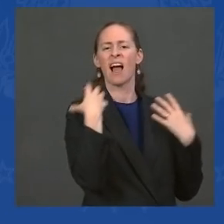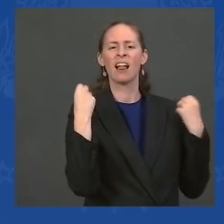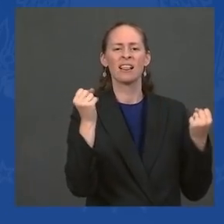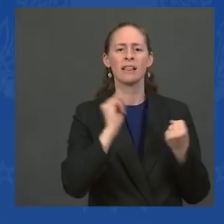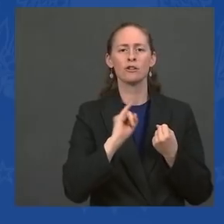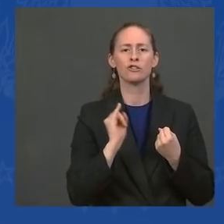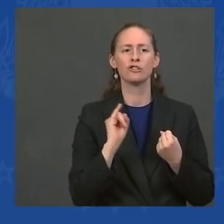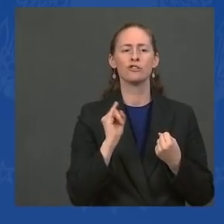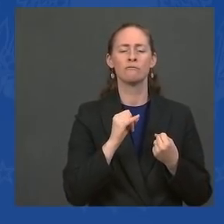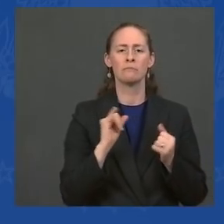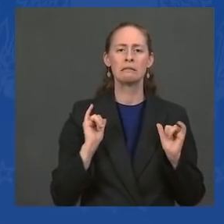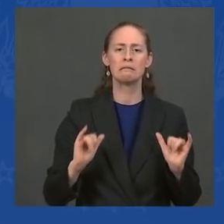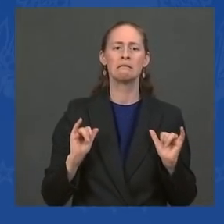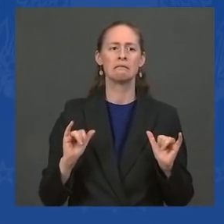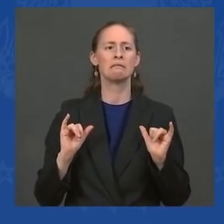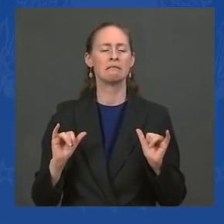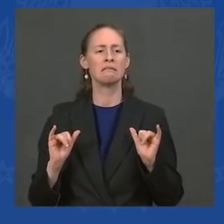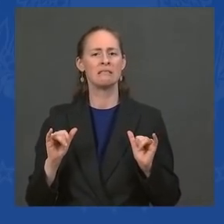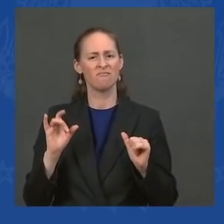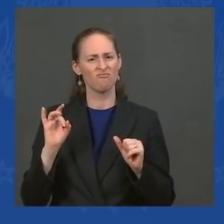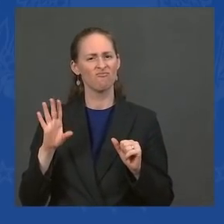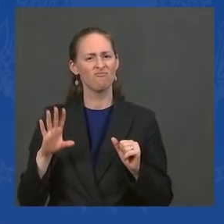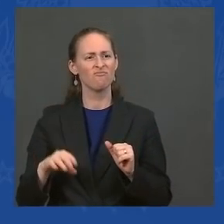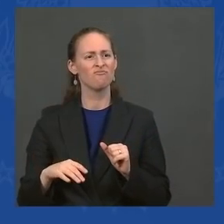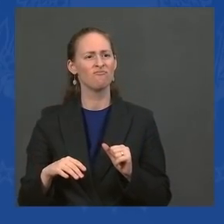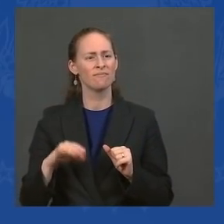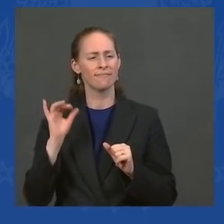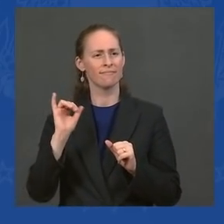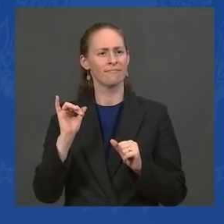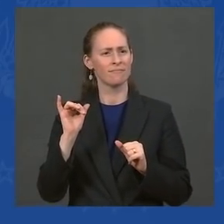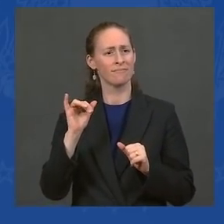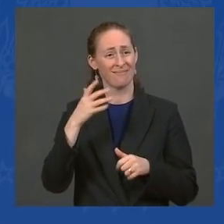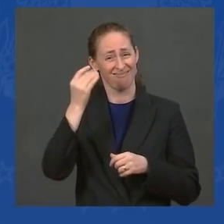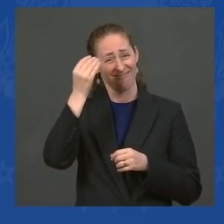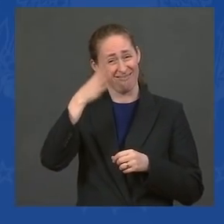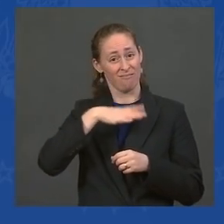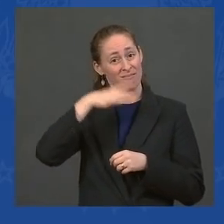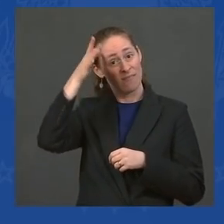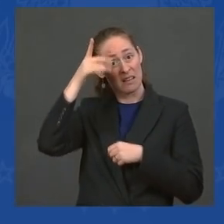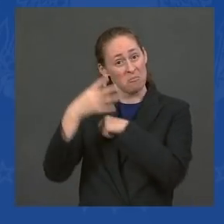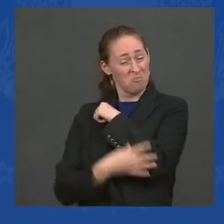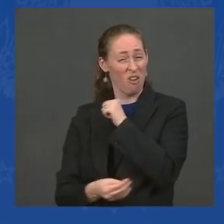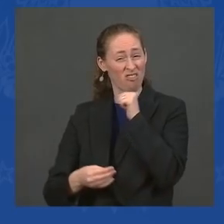Well, you know what? My dad's not -- we weren't poor. We were -- my dad made, probably,